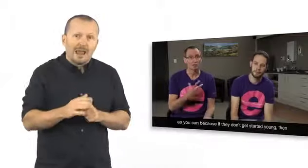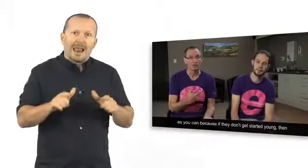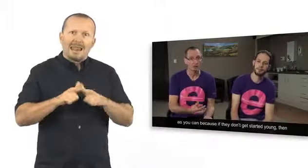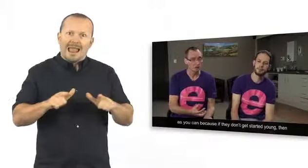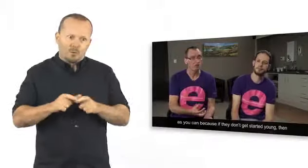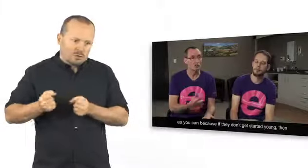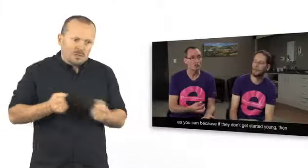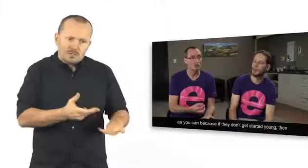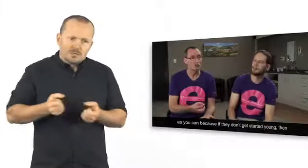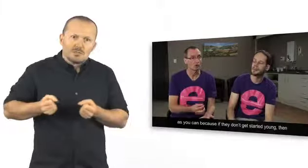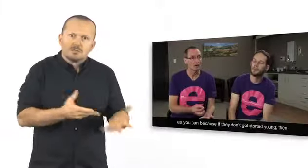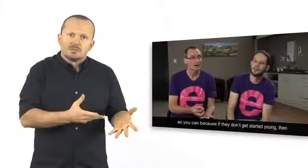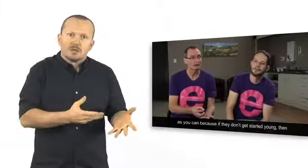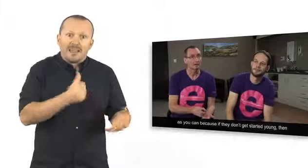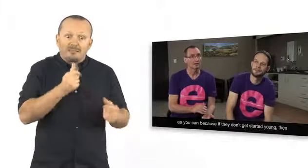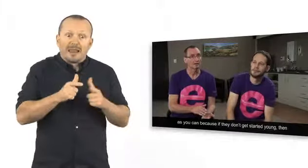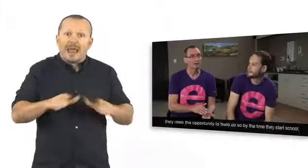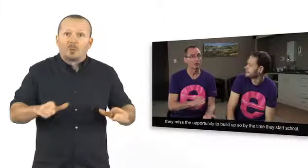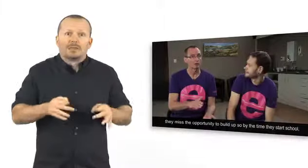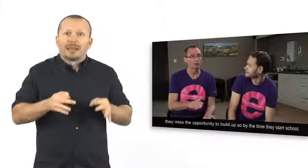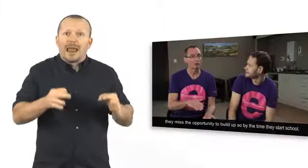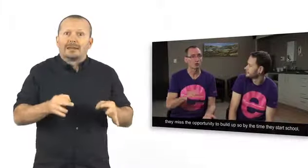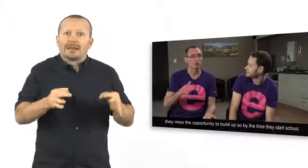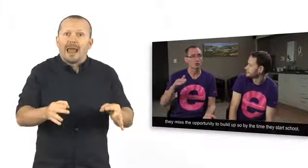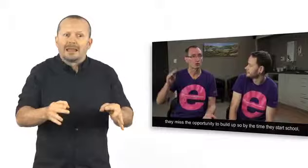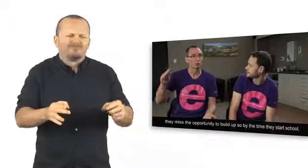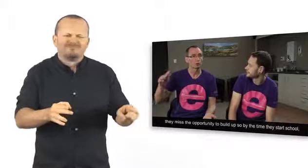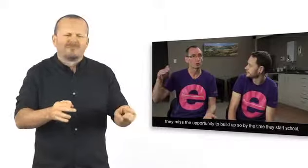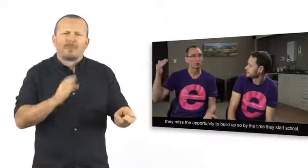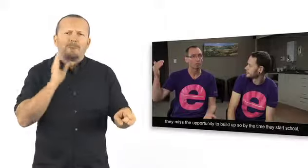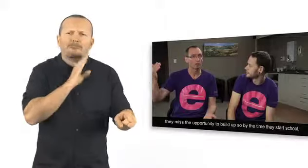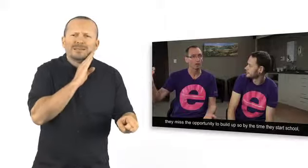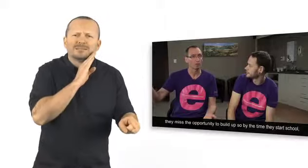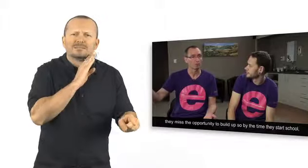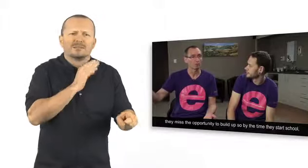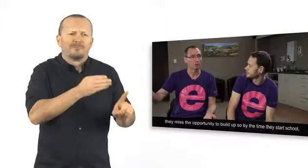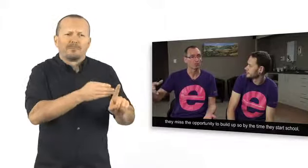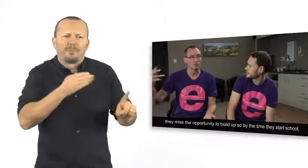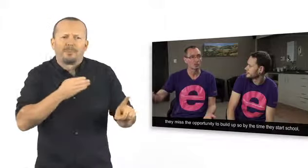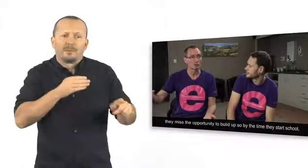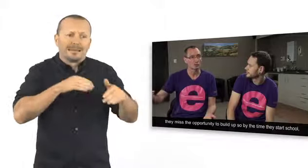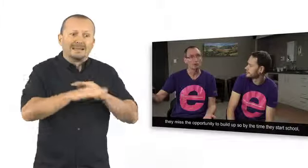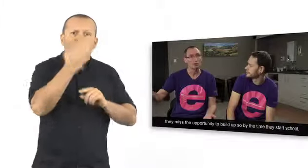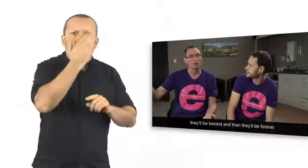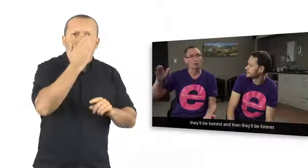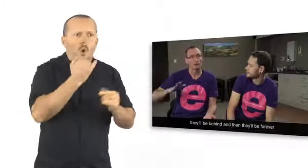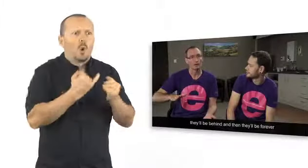because if they don’t get started young they miss the opportunity to build up so by the time they start school, they’ll be behind